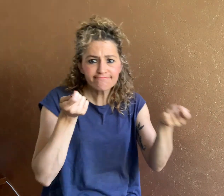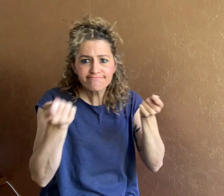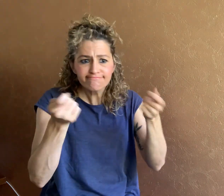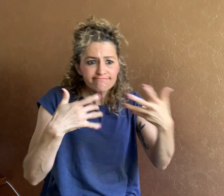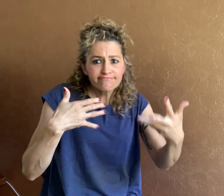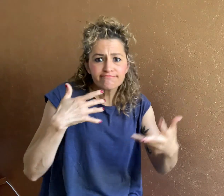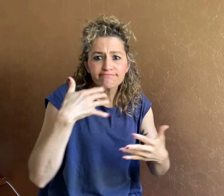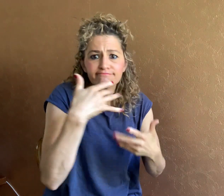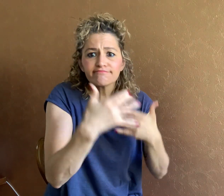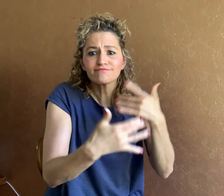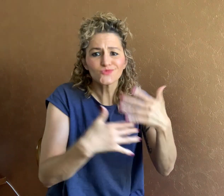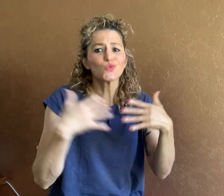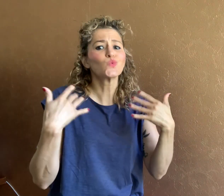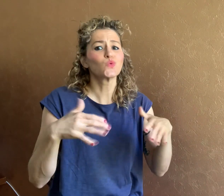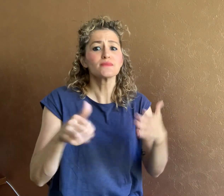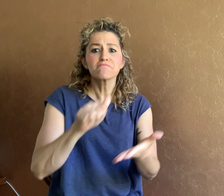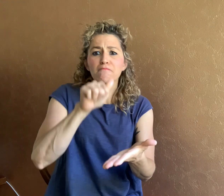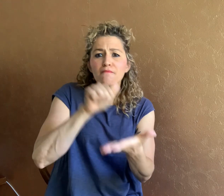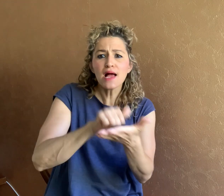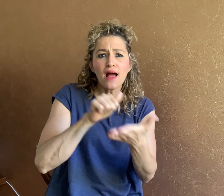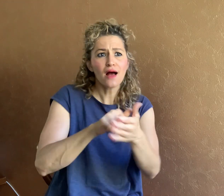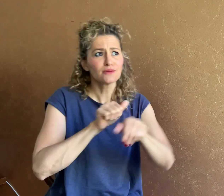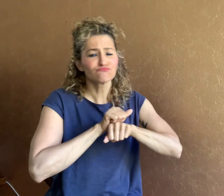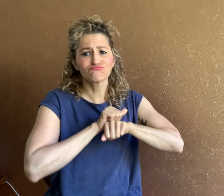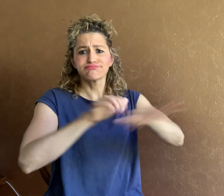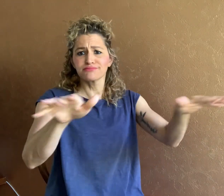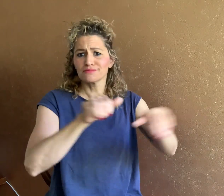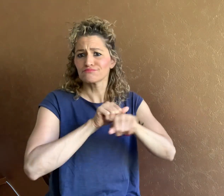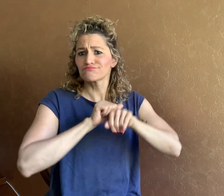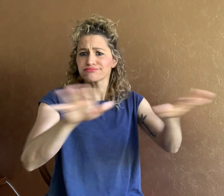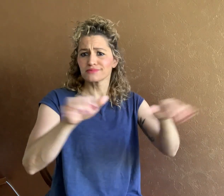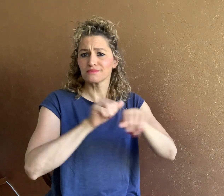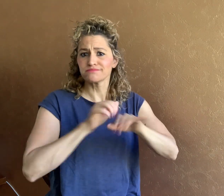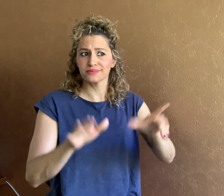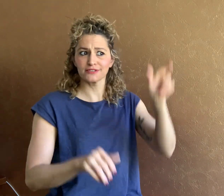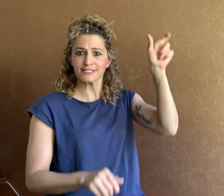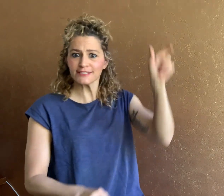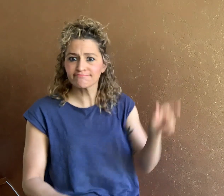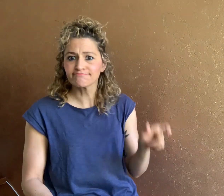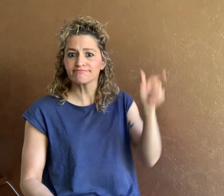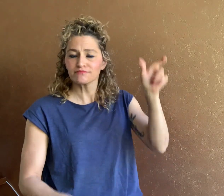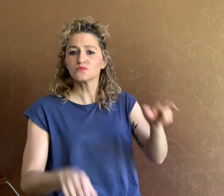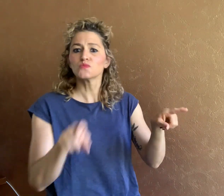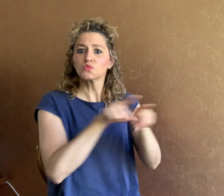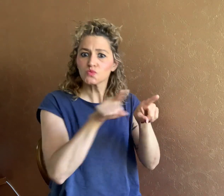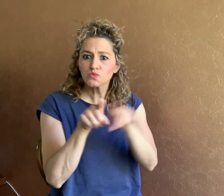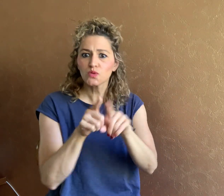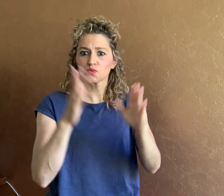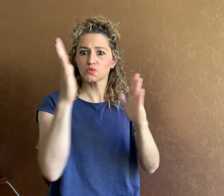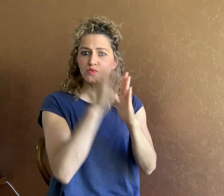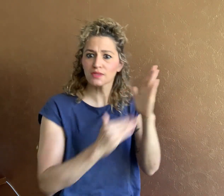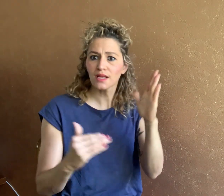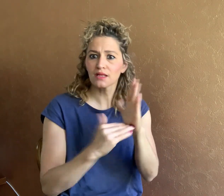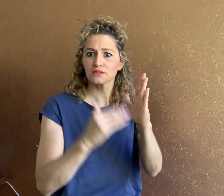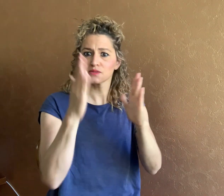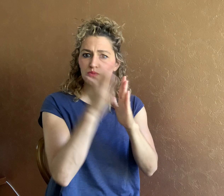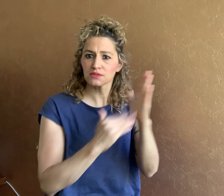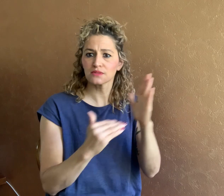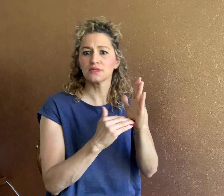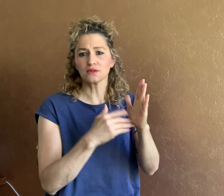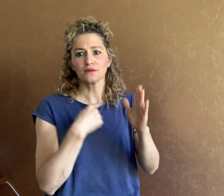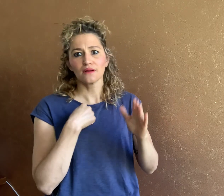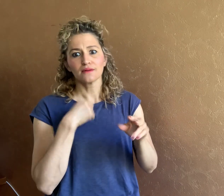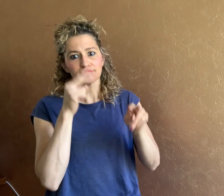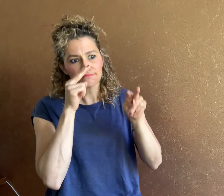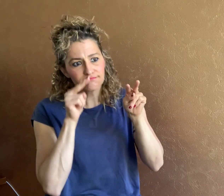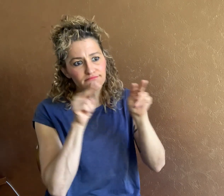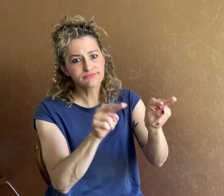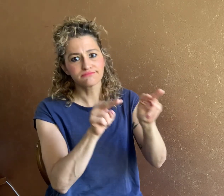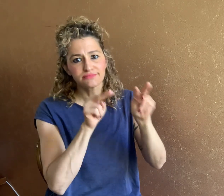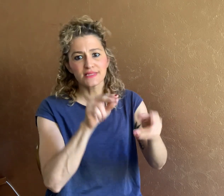for her leadership so there is a lot of news